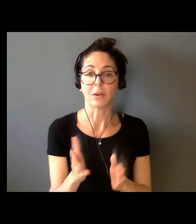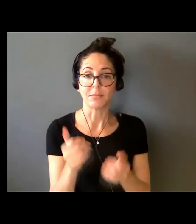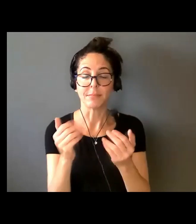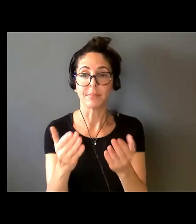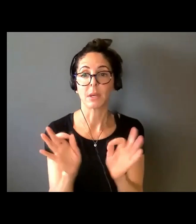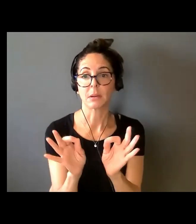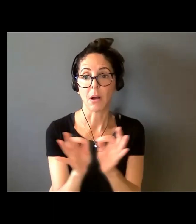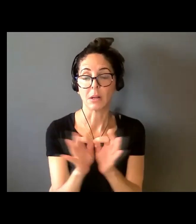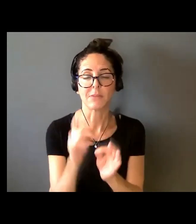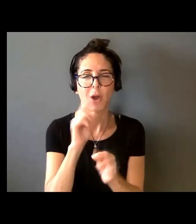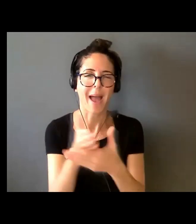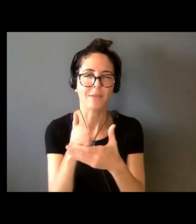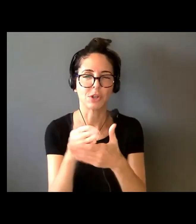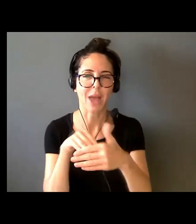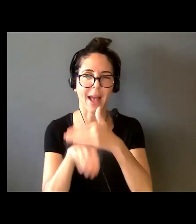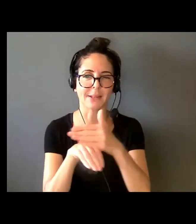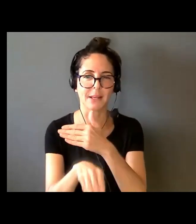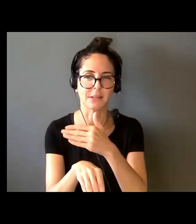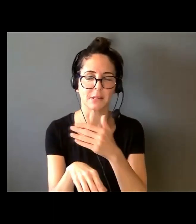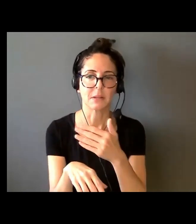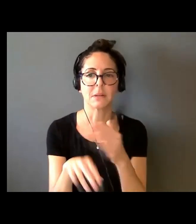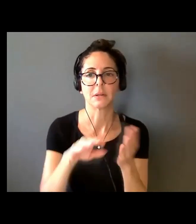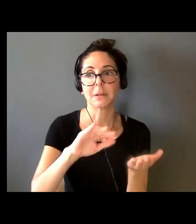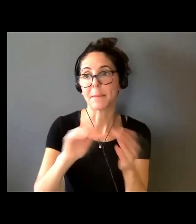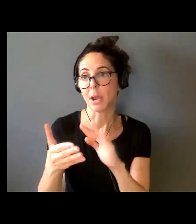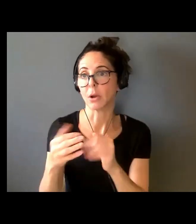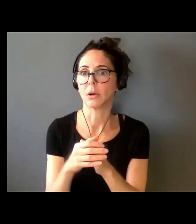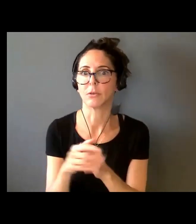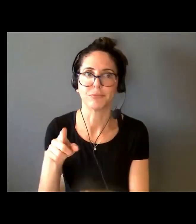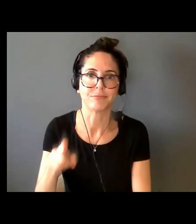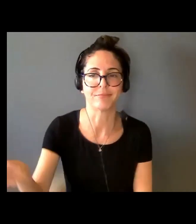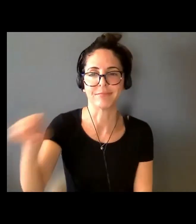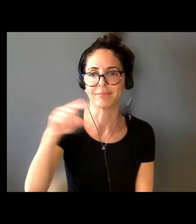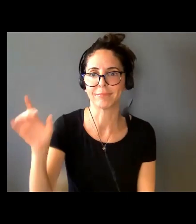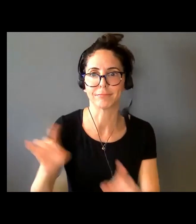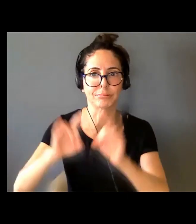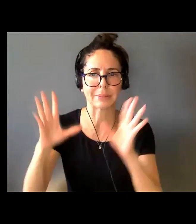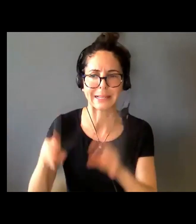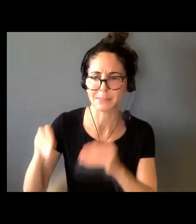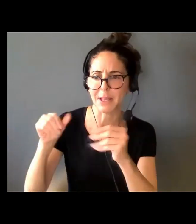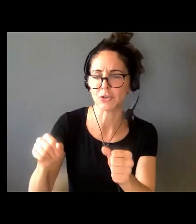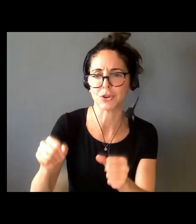access, comparing these two national levels of catastrophic expenditures. Why am I mentioning